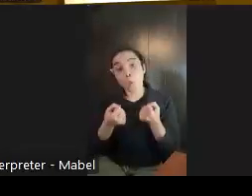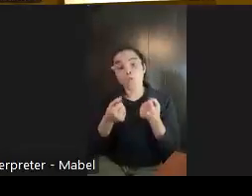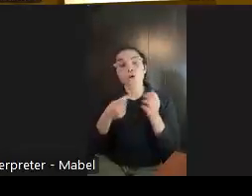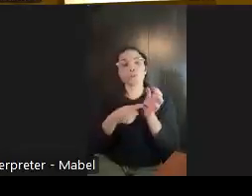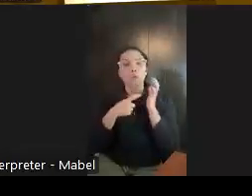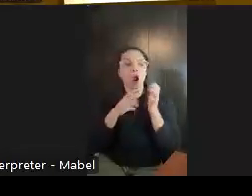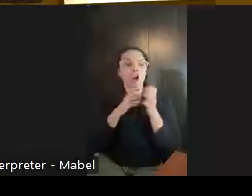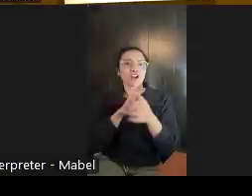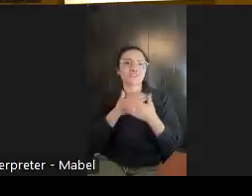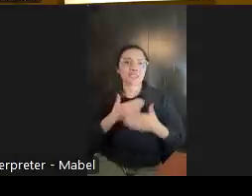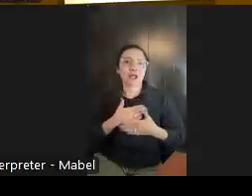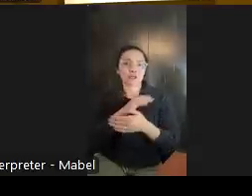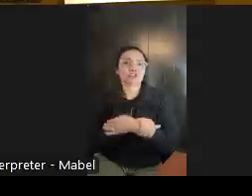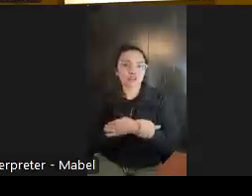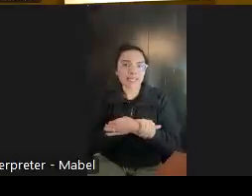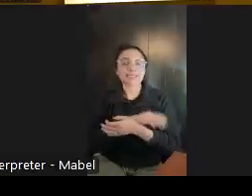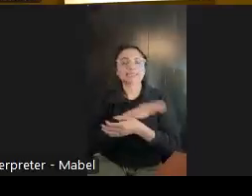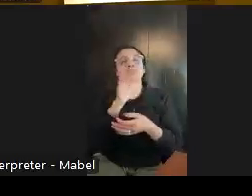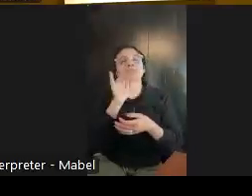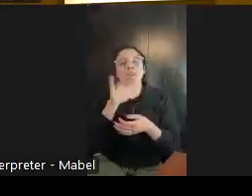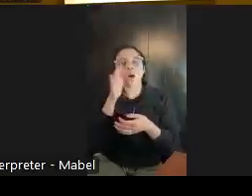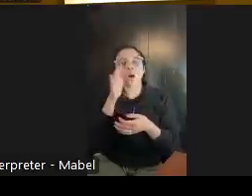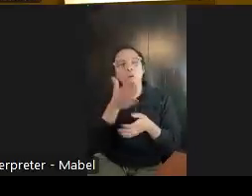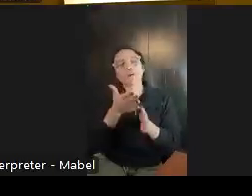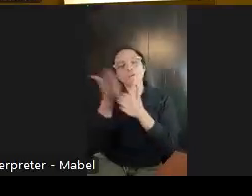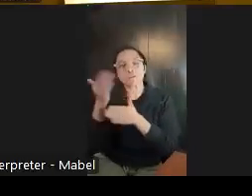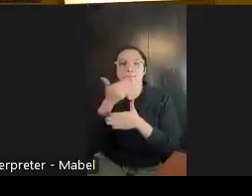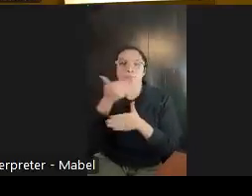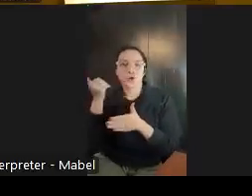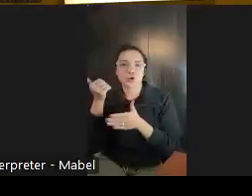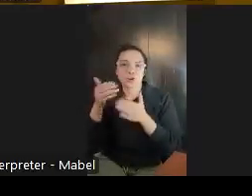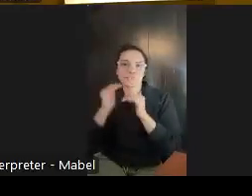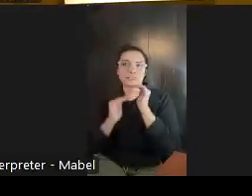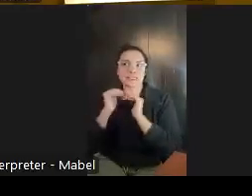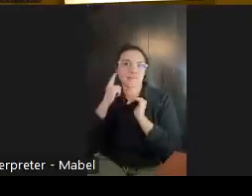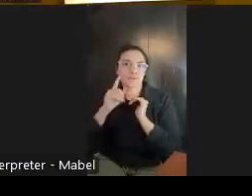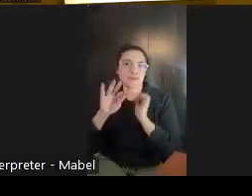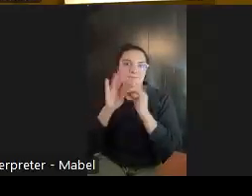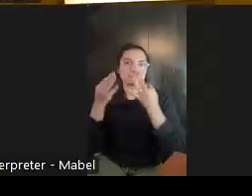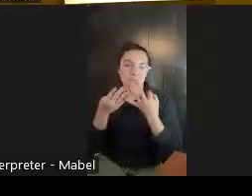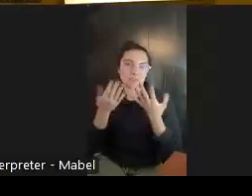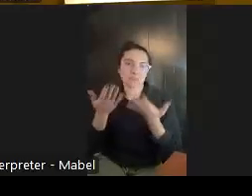a safer option for that family um we also do not administer medications on site so if